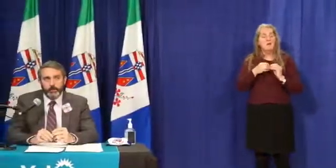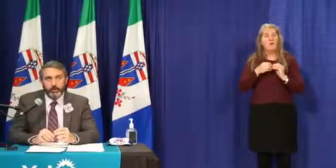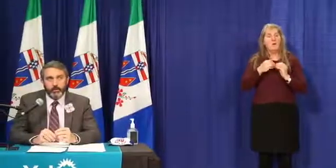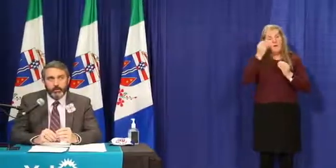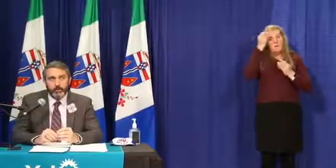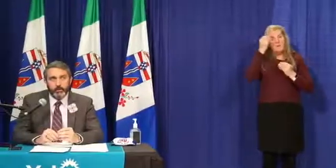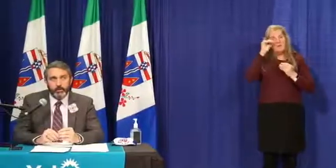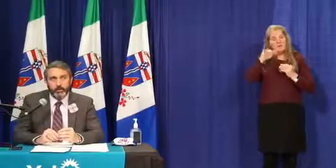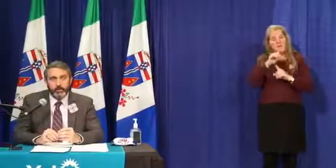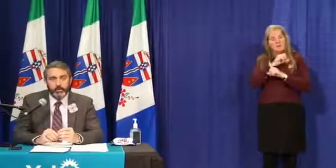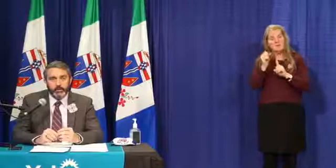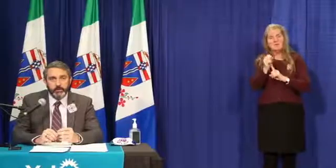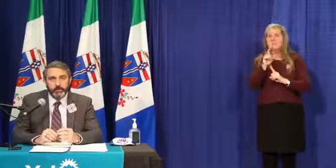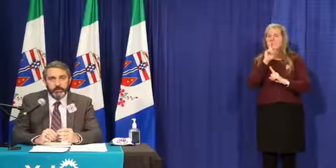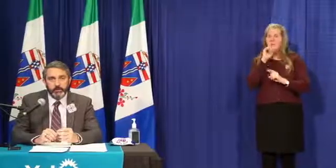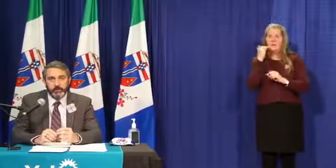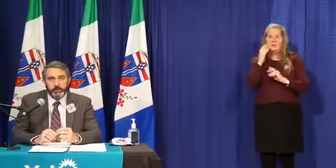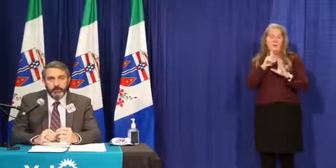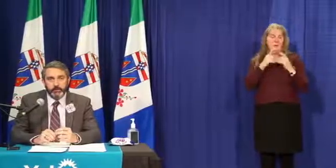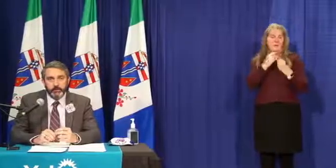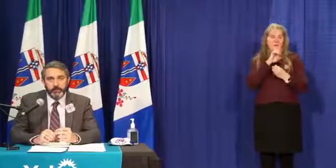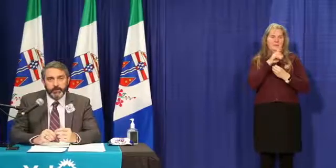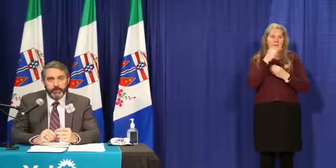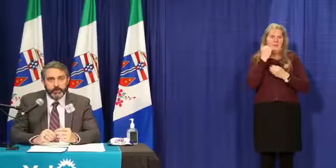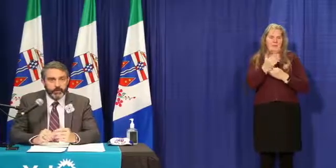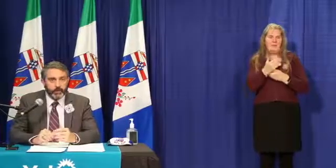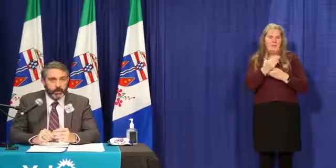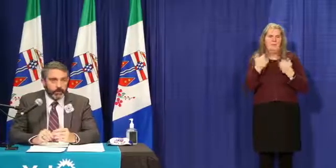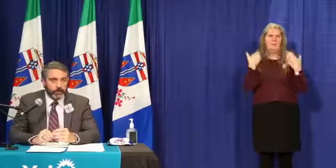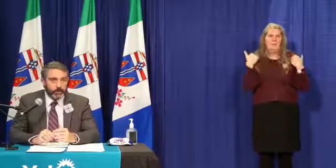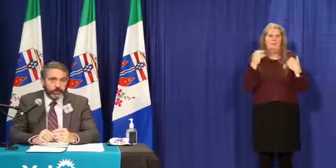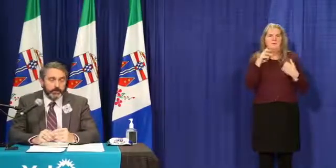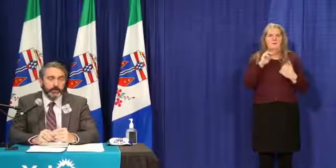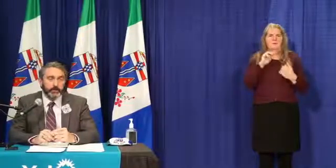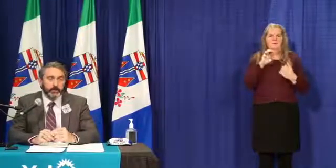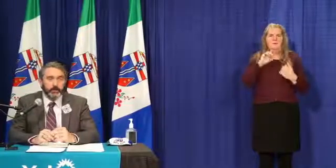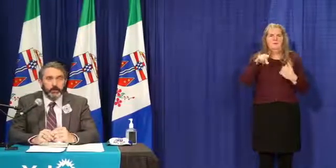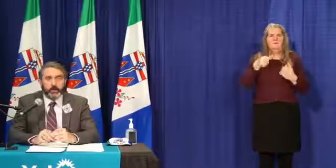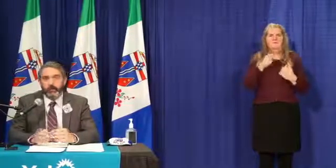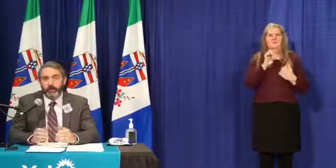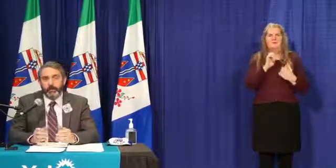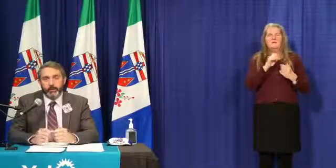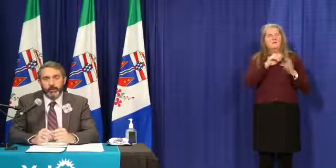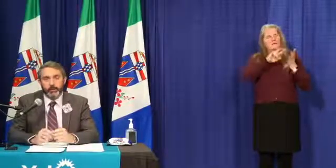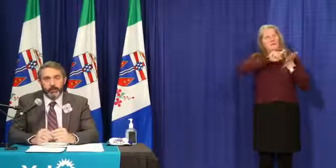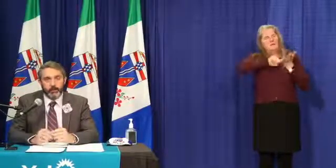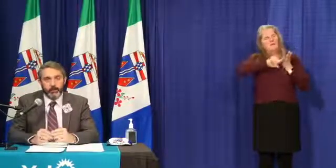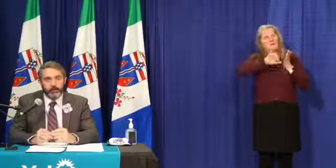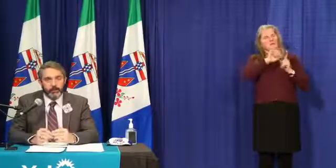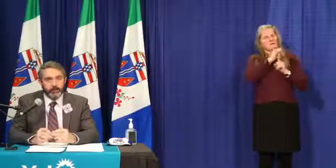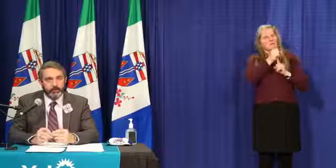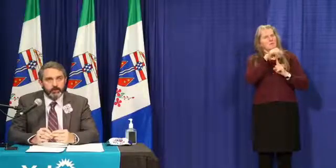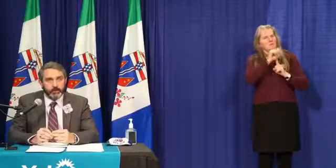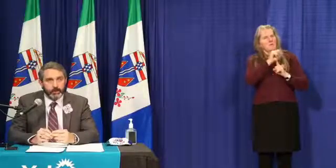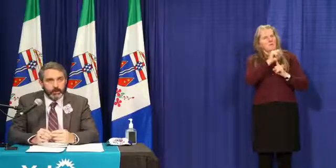report as far as what the department is doing. I know Minister McPhee and her team are looking into the situation, and we want to make